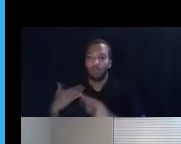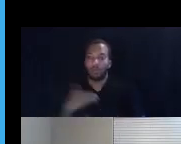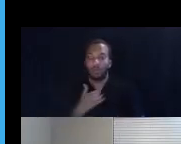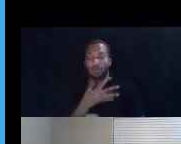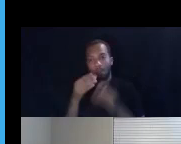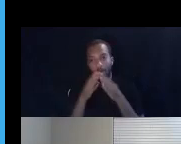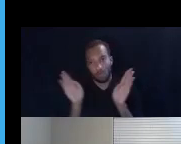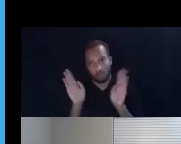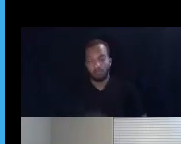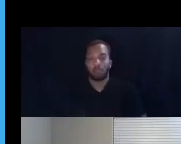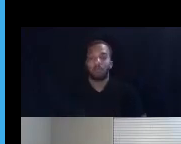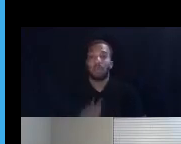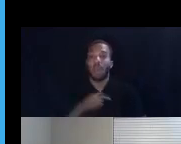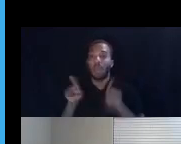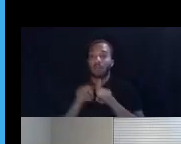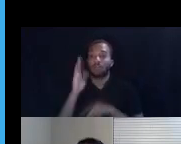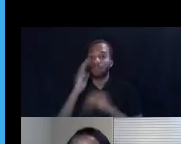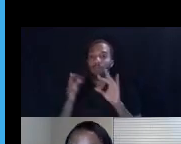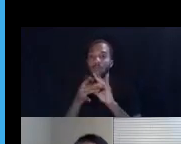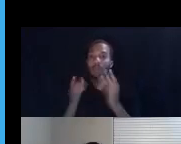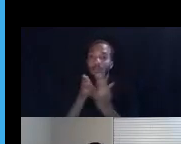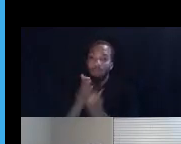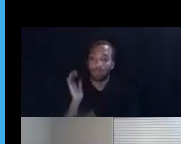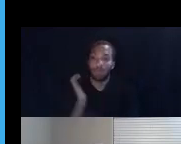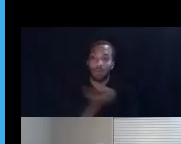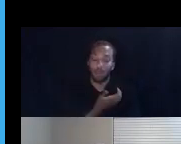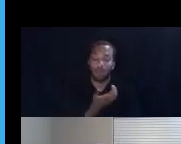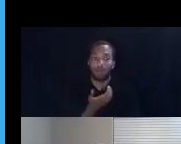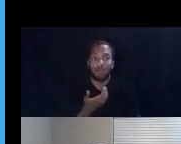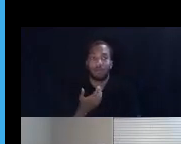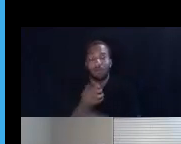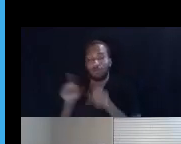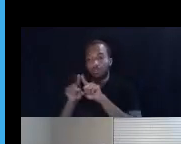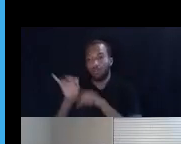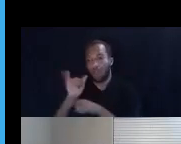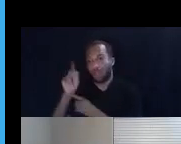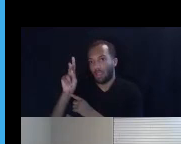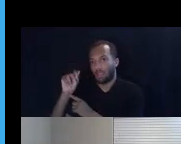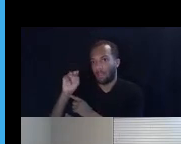I will also say that through our, similar to what Kamesha mentioned,